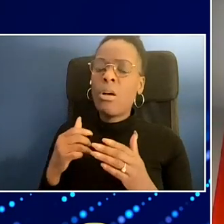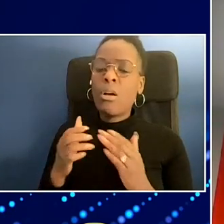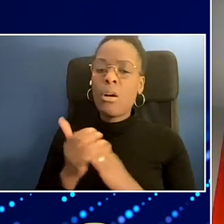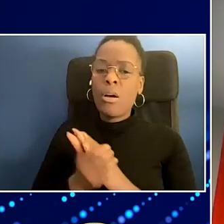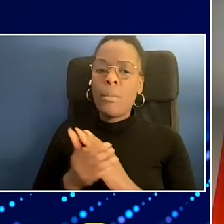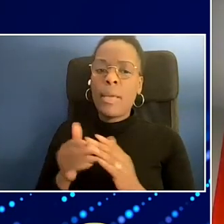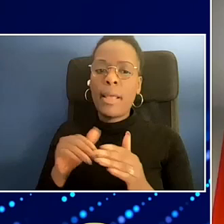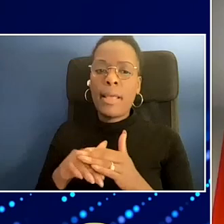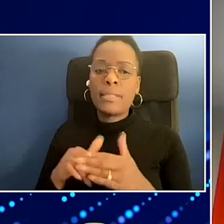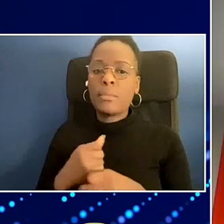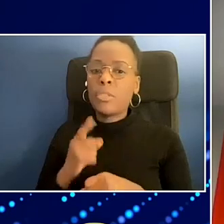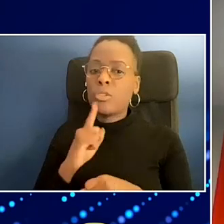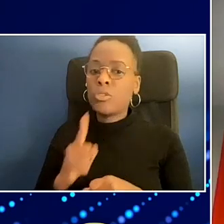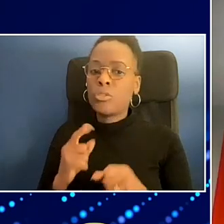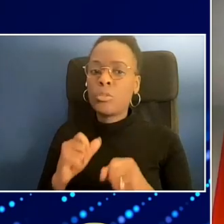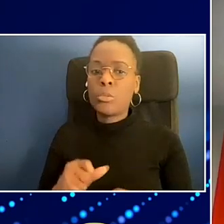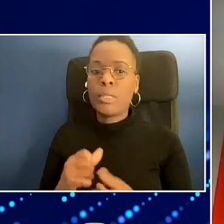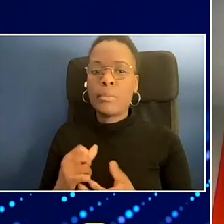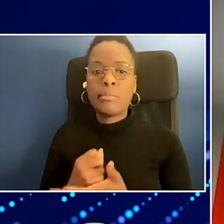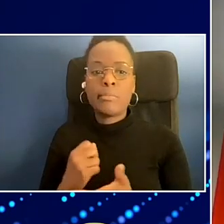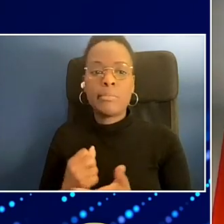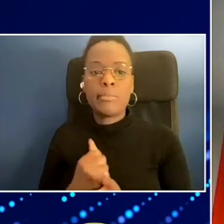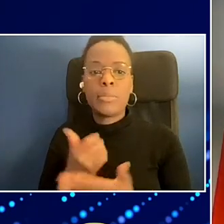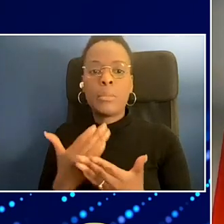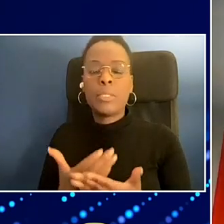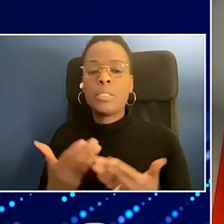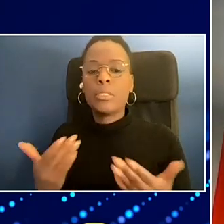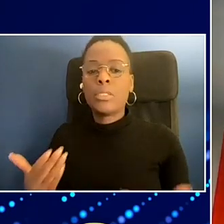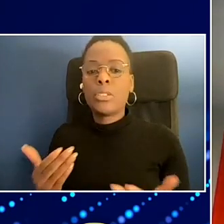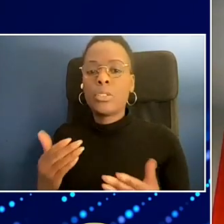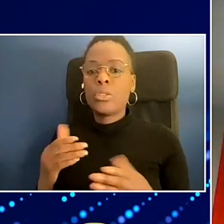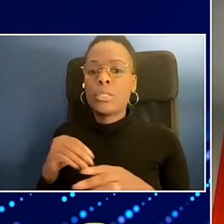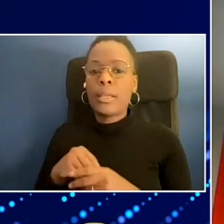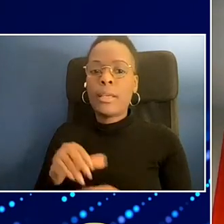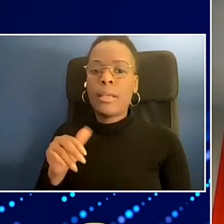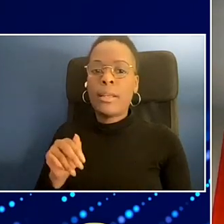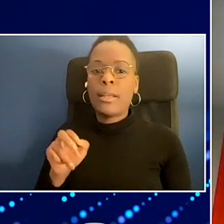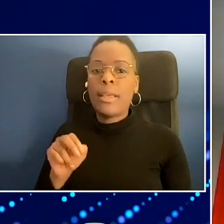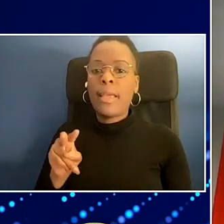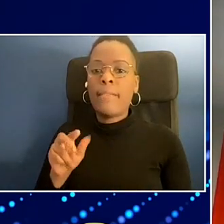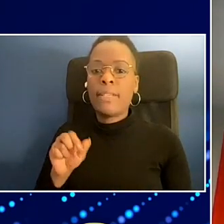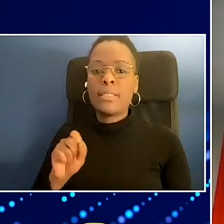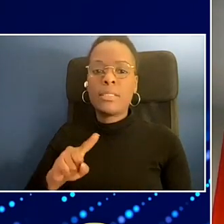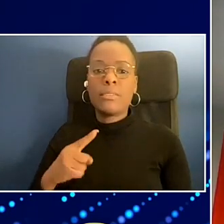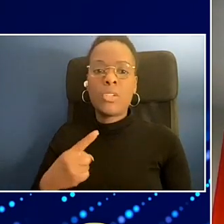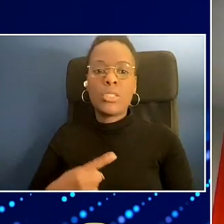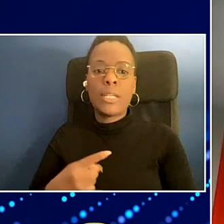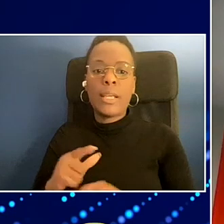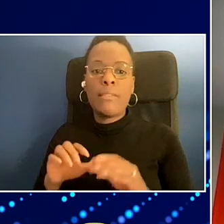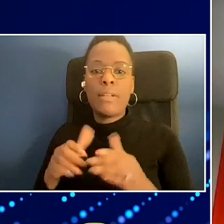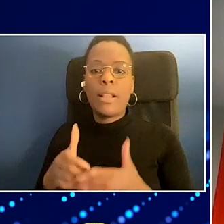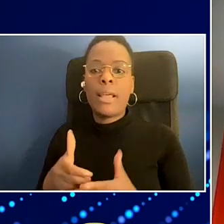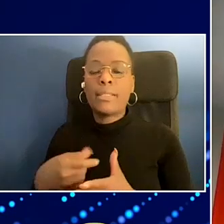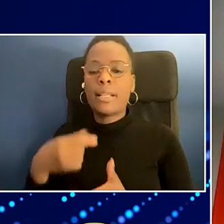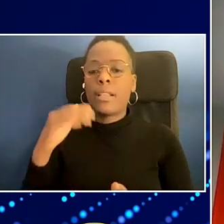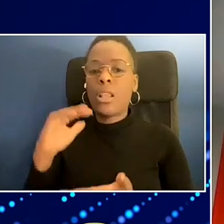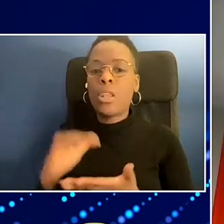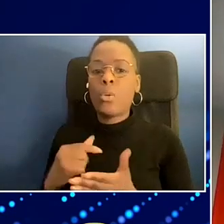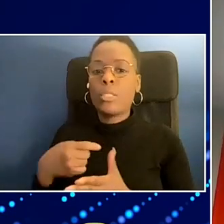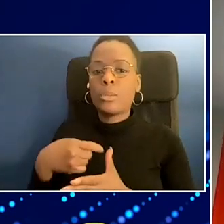of class at the lowest price. I was told that the Department of Education was trying to get rid of these programs, because they had been told by certain students that these programs did